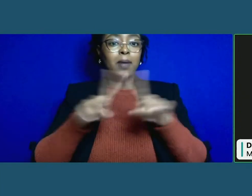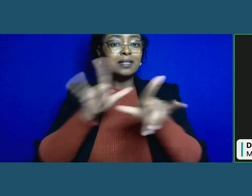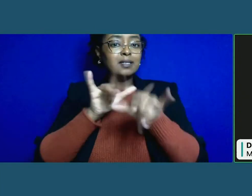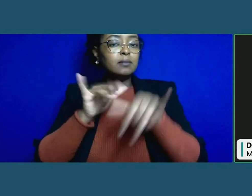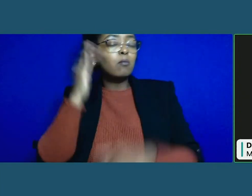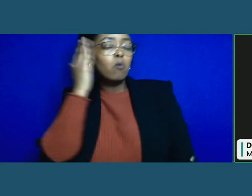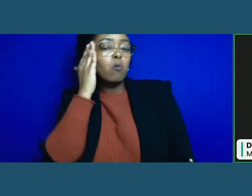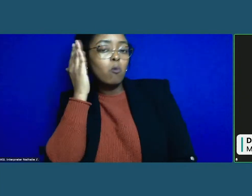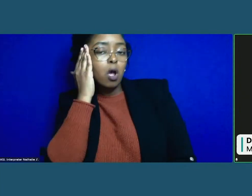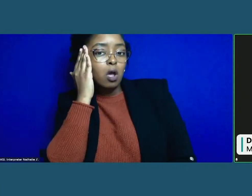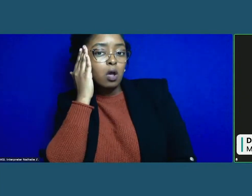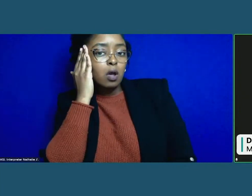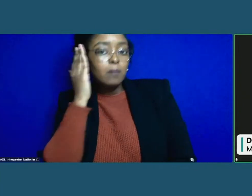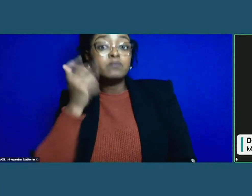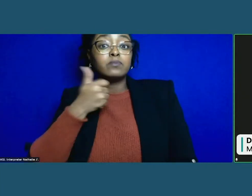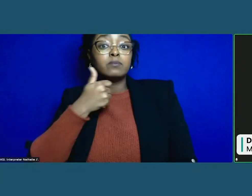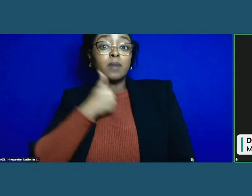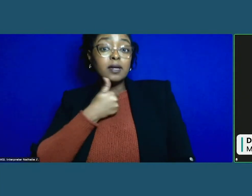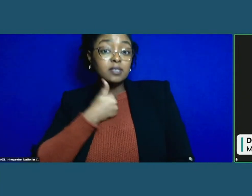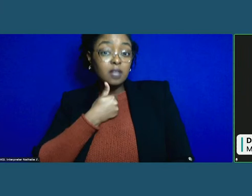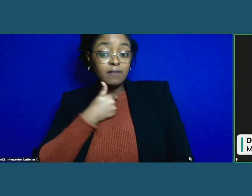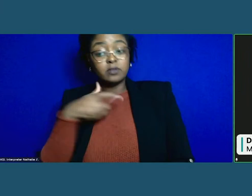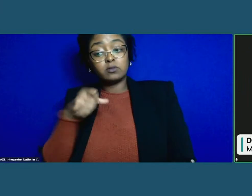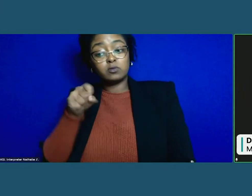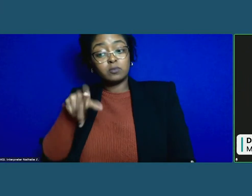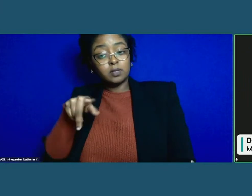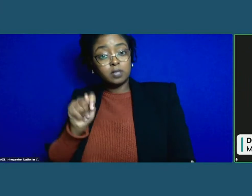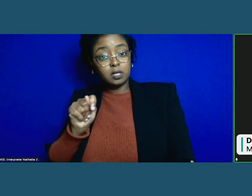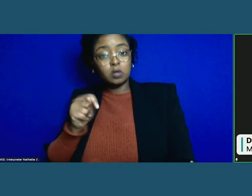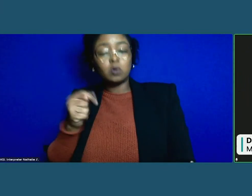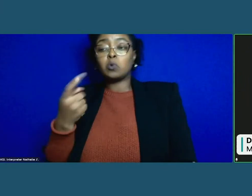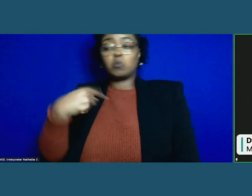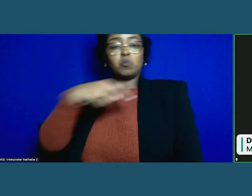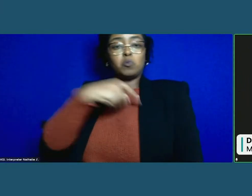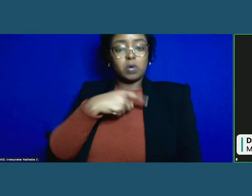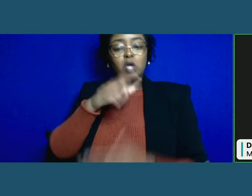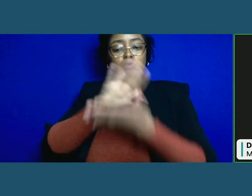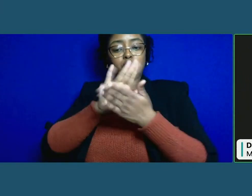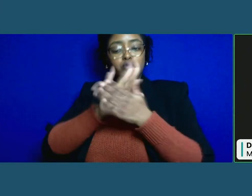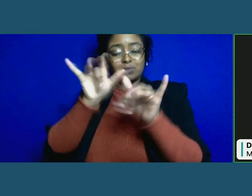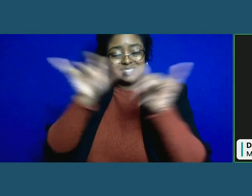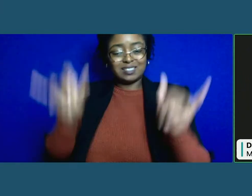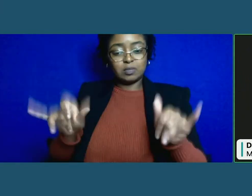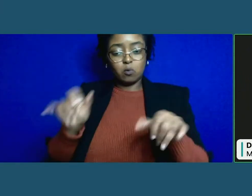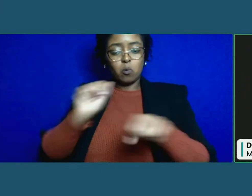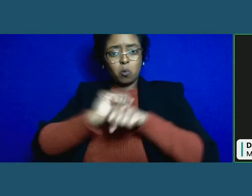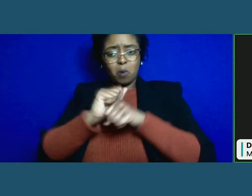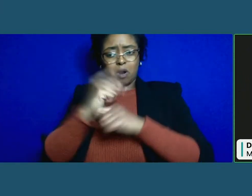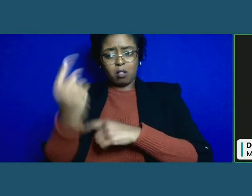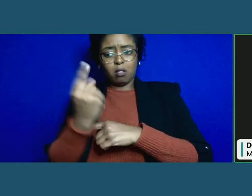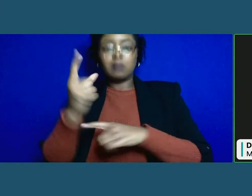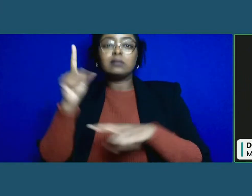excited, but I'm also very aware